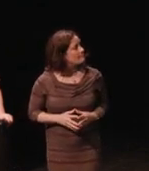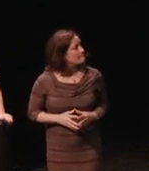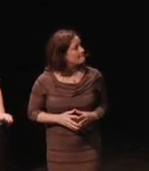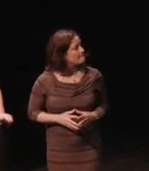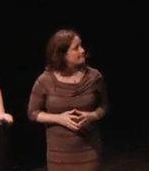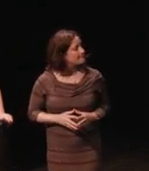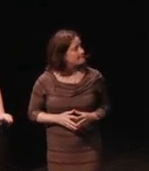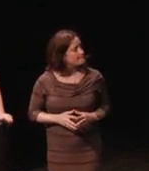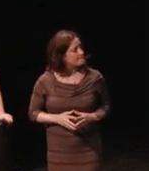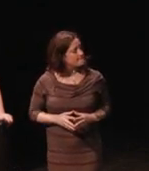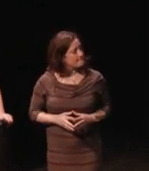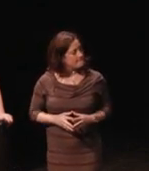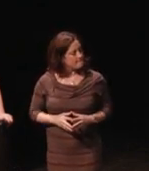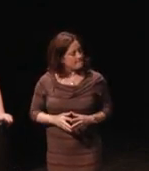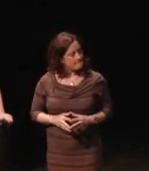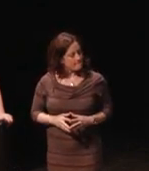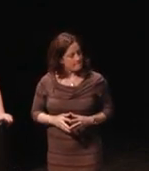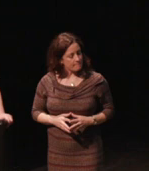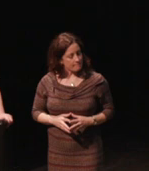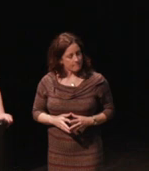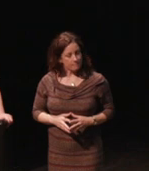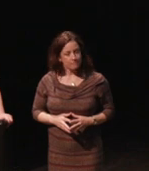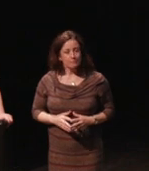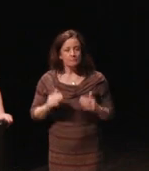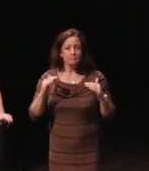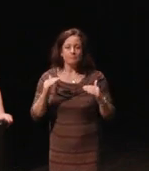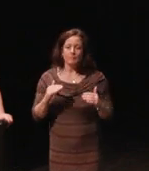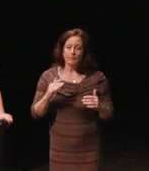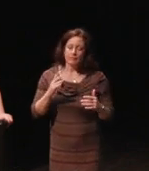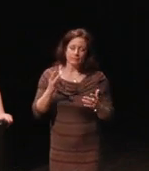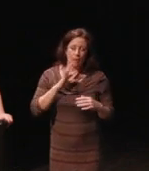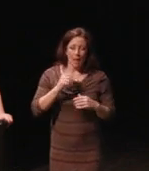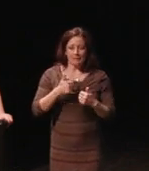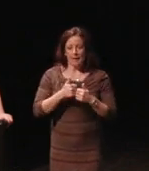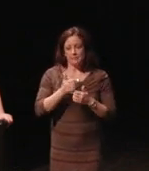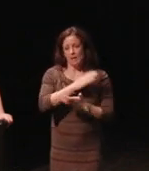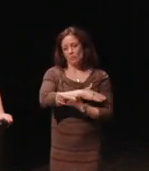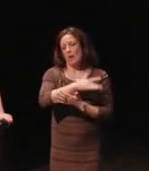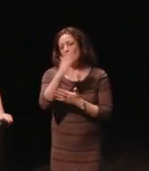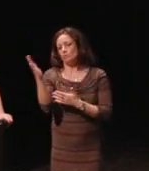and games that have got a wide range of considerations as well, like Forza 7 here.